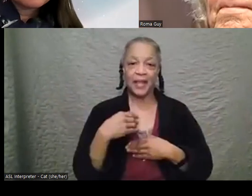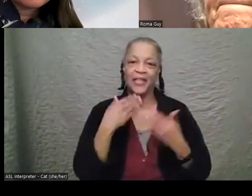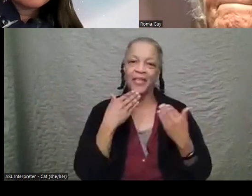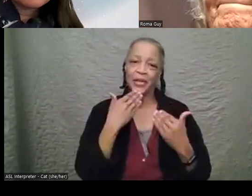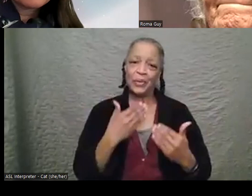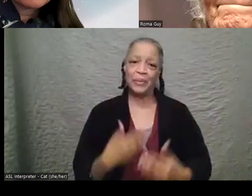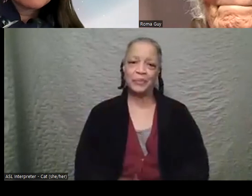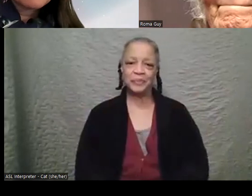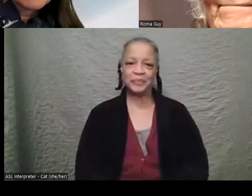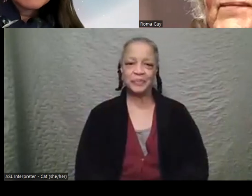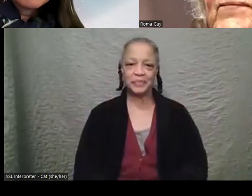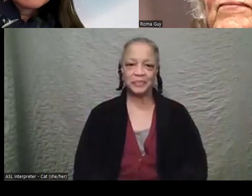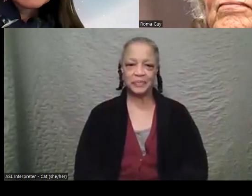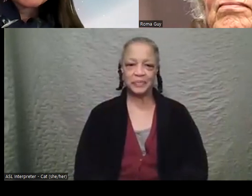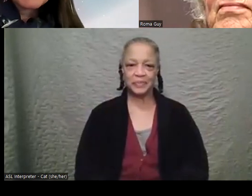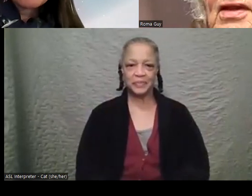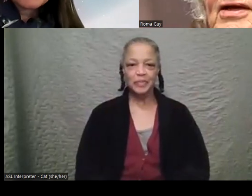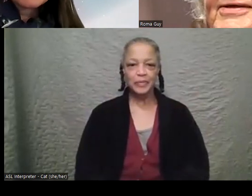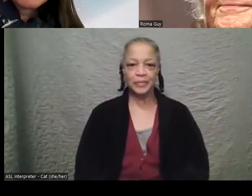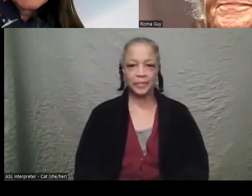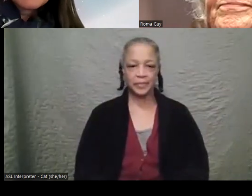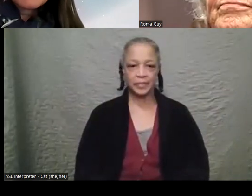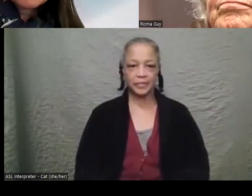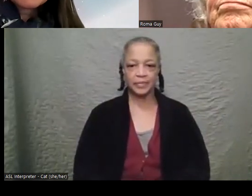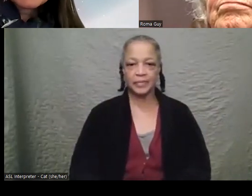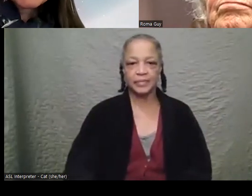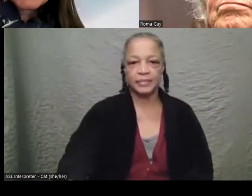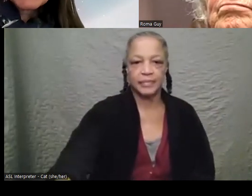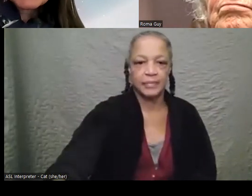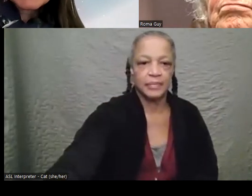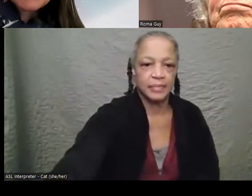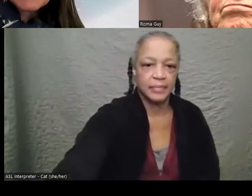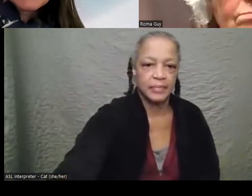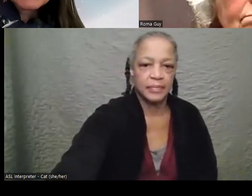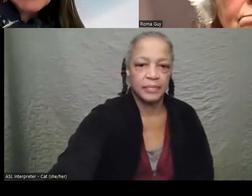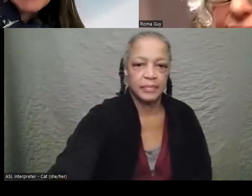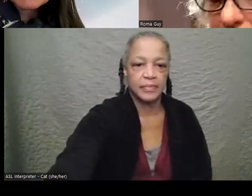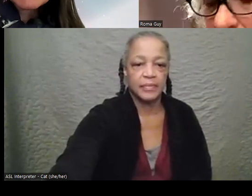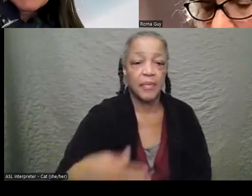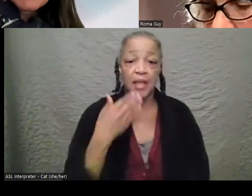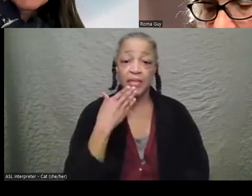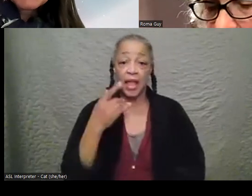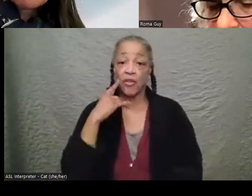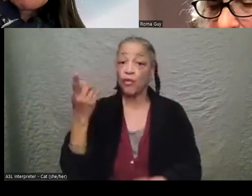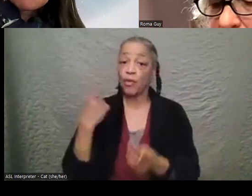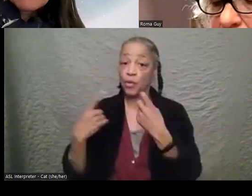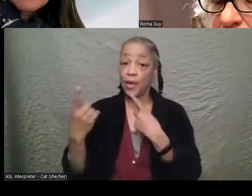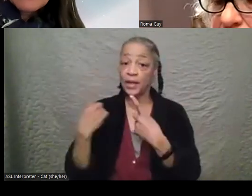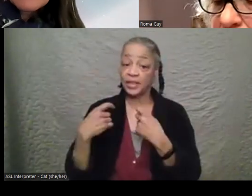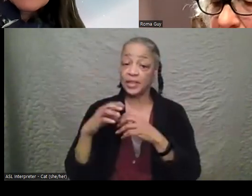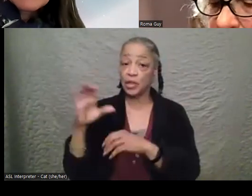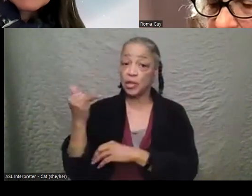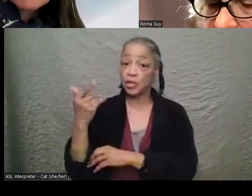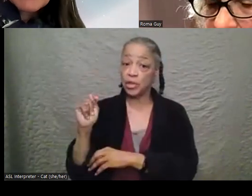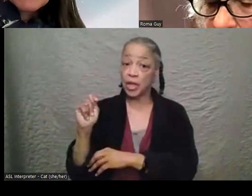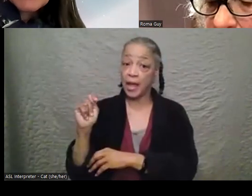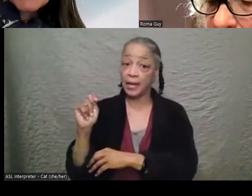Thank you for the questions coming in the chat . I think this is may be